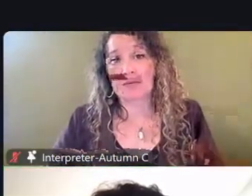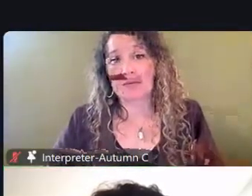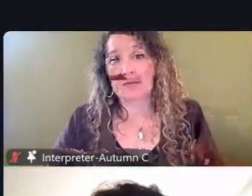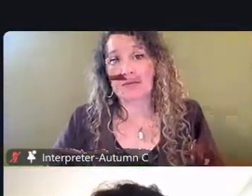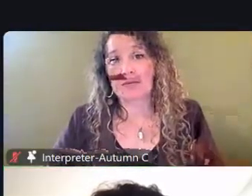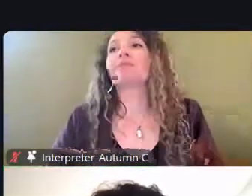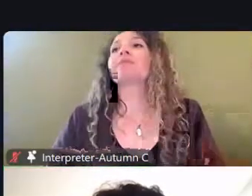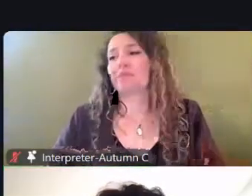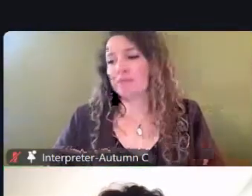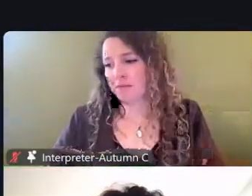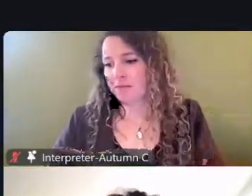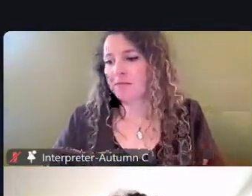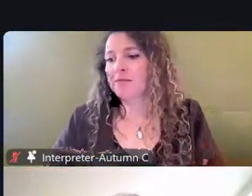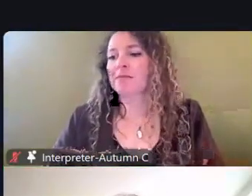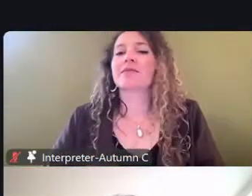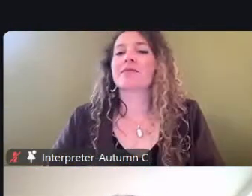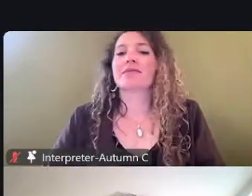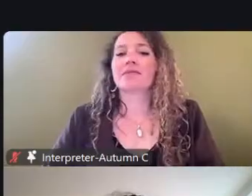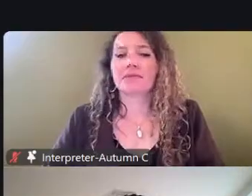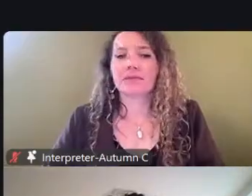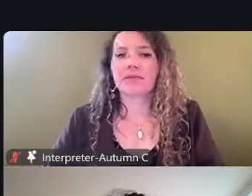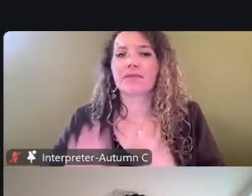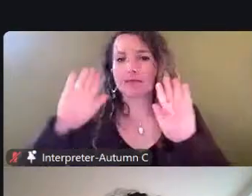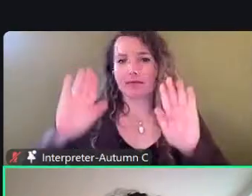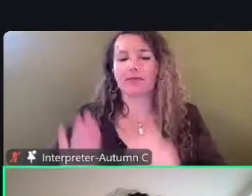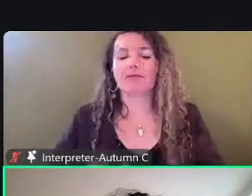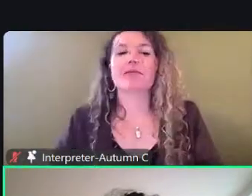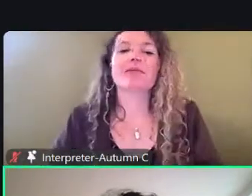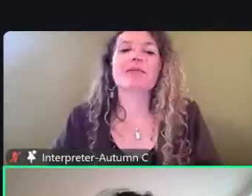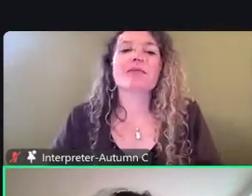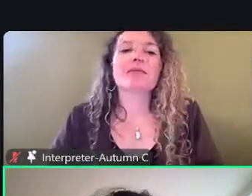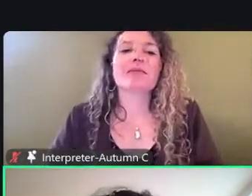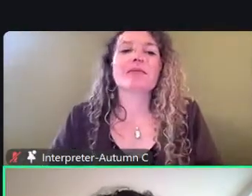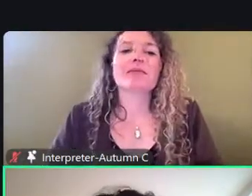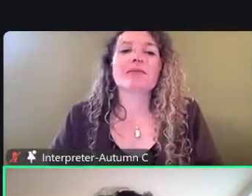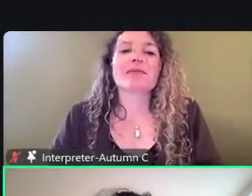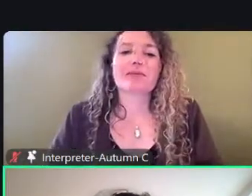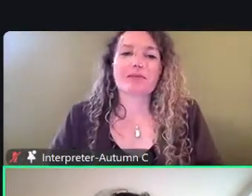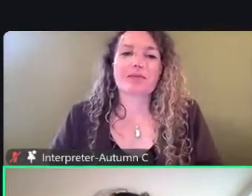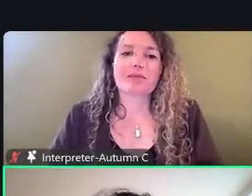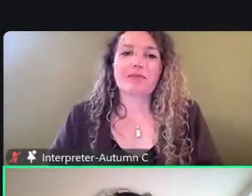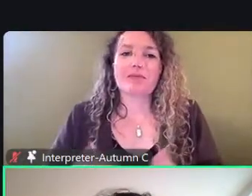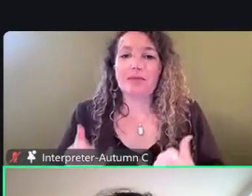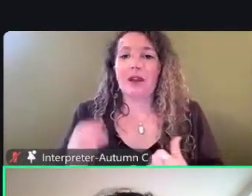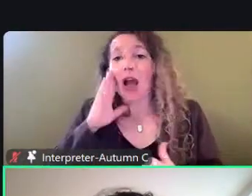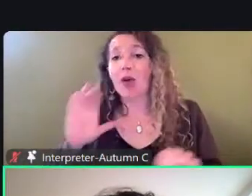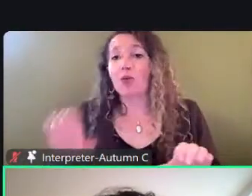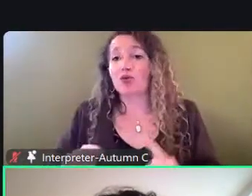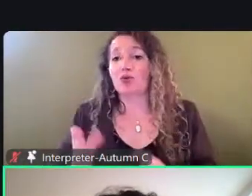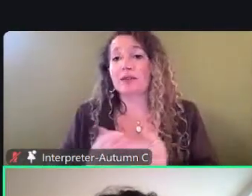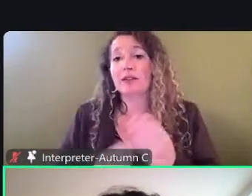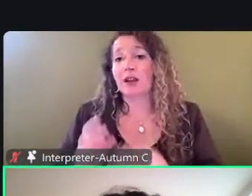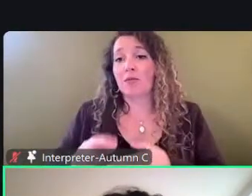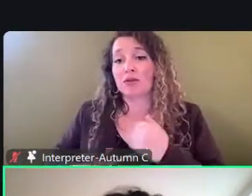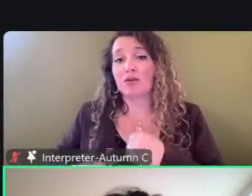Yes. Okay, great. So now we'll get into some of the results and conclusions from what Ally mentioned.